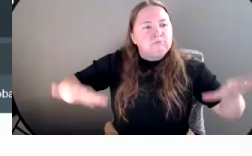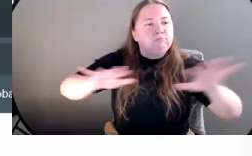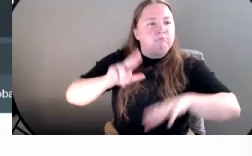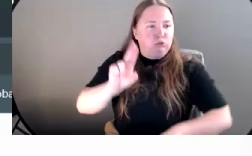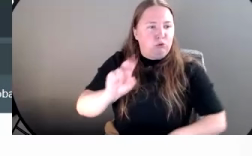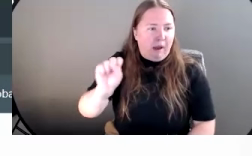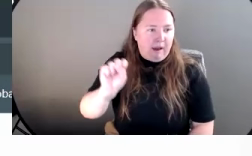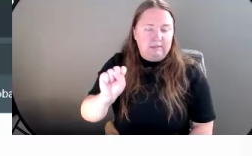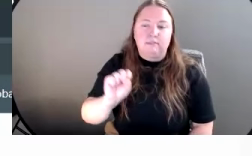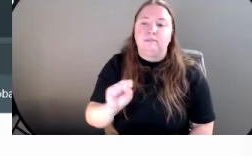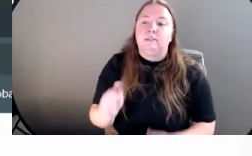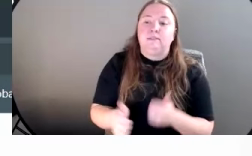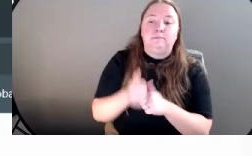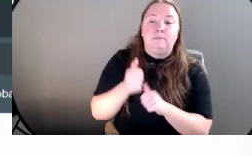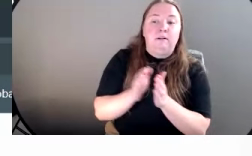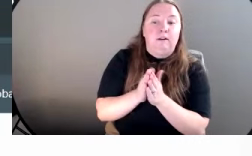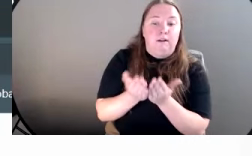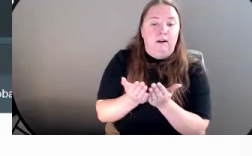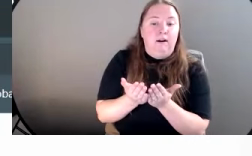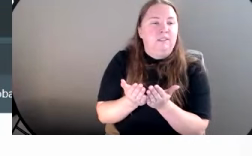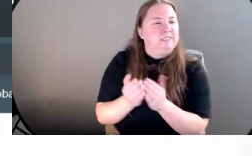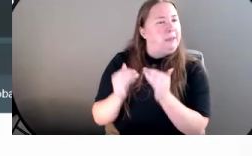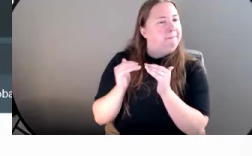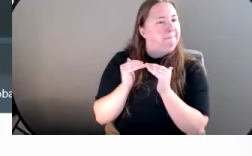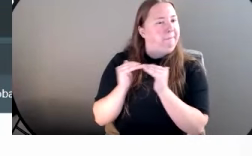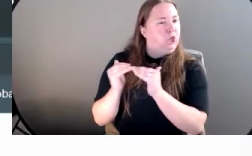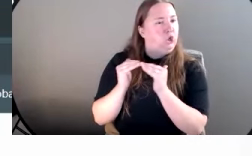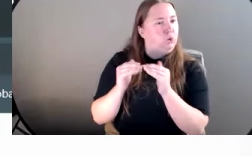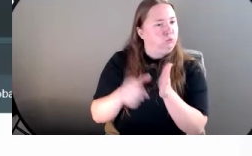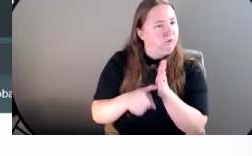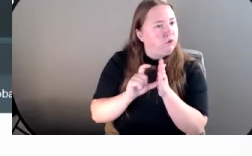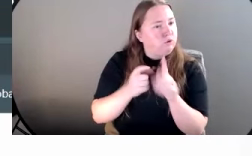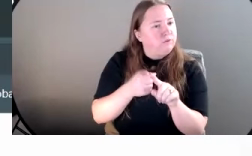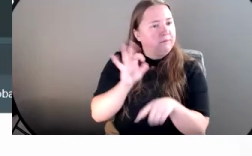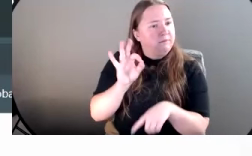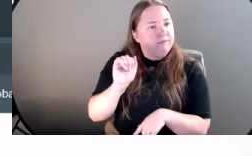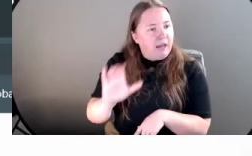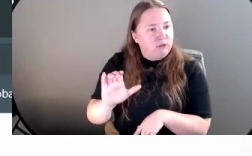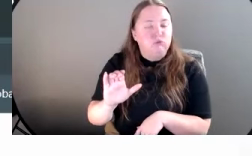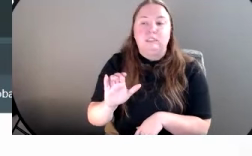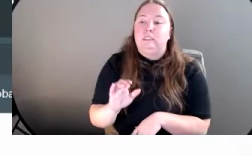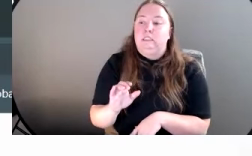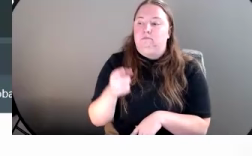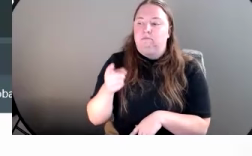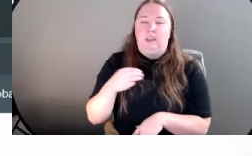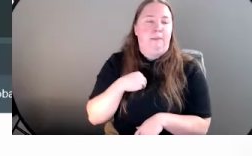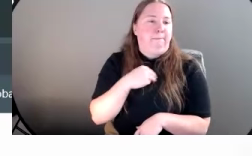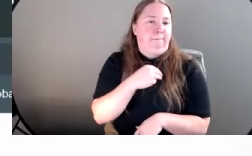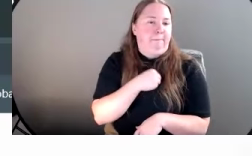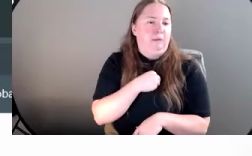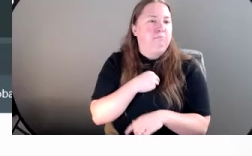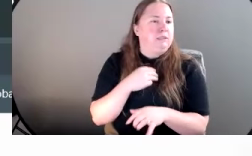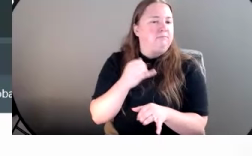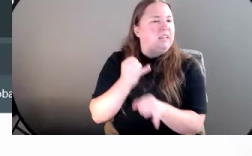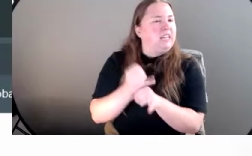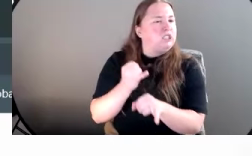The majority of the books have been peer reviewed by faculty, at these member institutions of the Open Education Network.